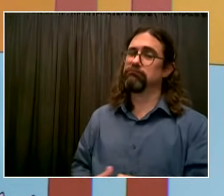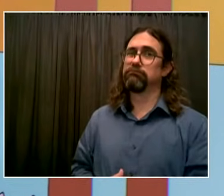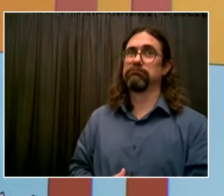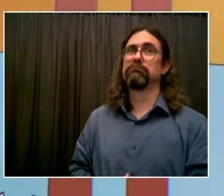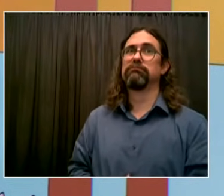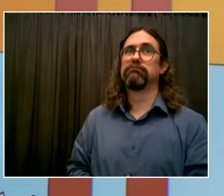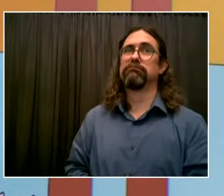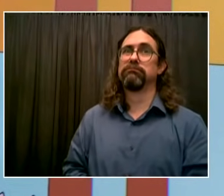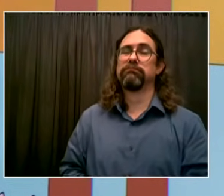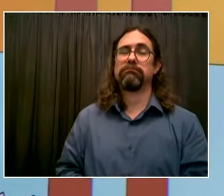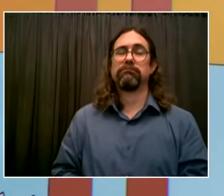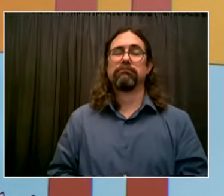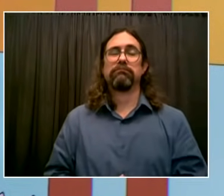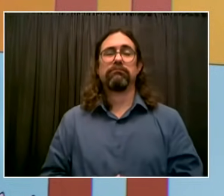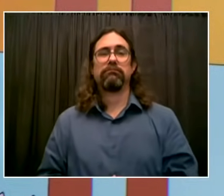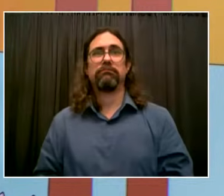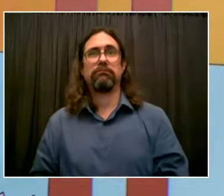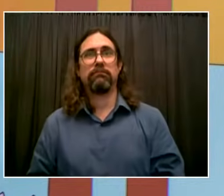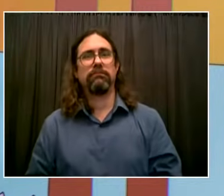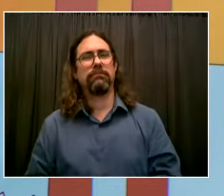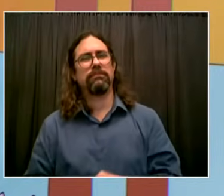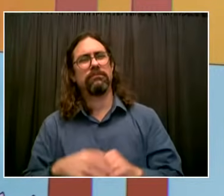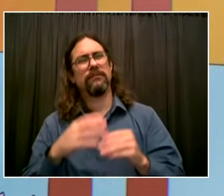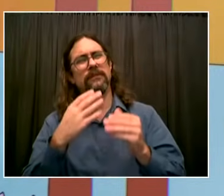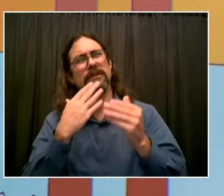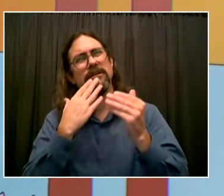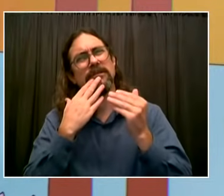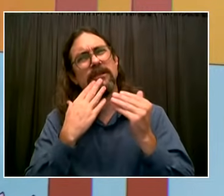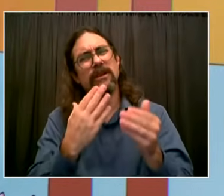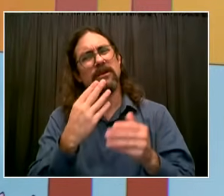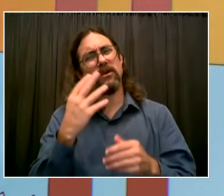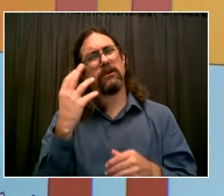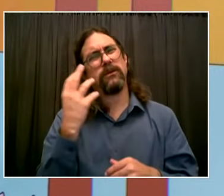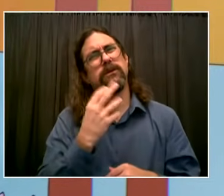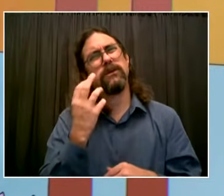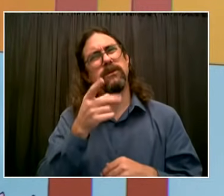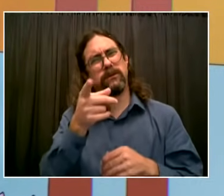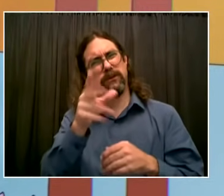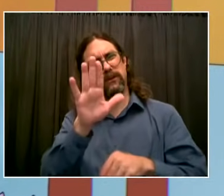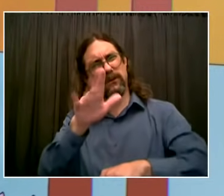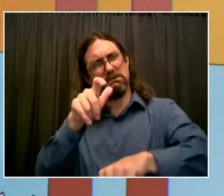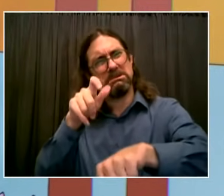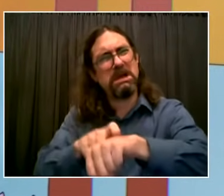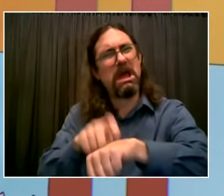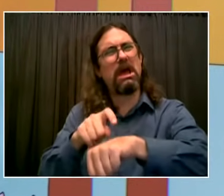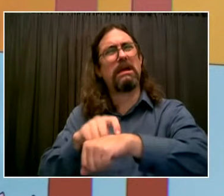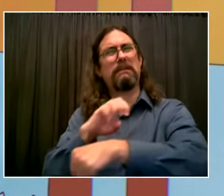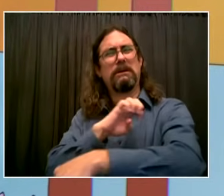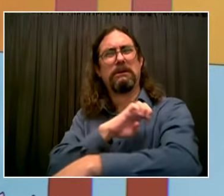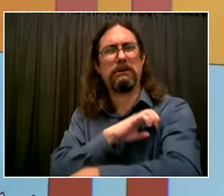AND LISTEN, CLIFTON, I THANK YOU. AGAIN, I RELLAY ADMIRE THE AMOUNT OF TIME AND ENERGY THAT YOU PUT IN. I DON'T KNOW HOW